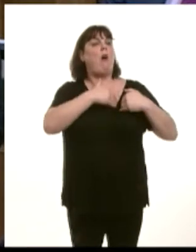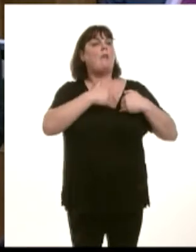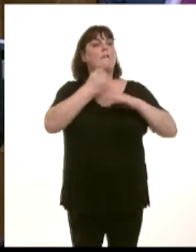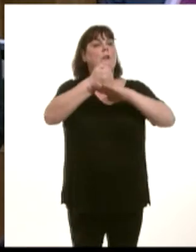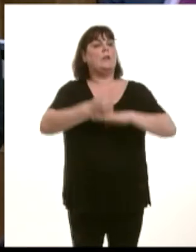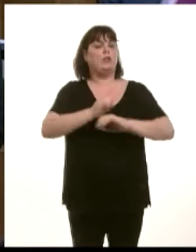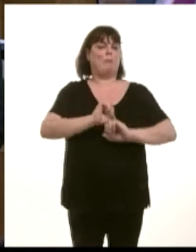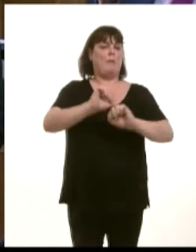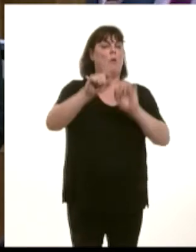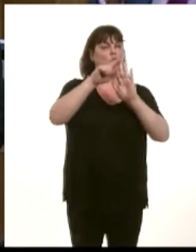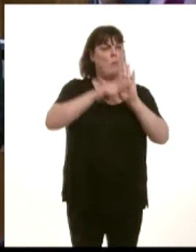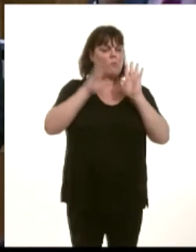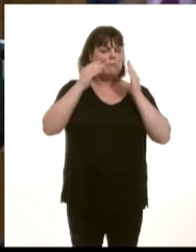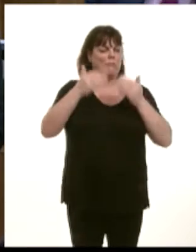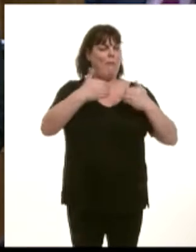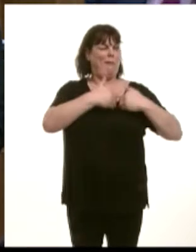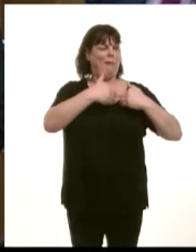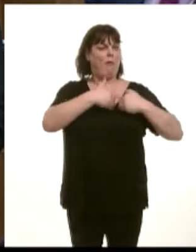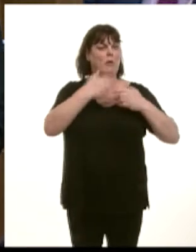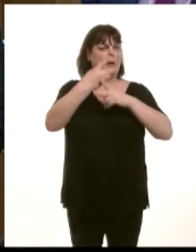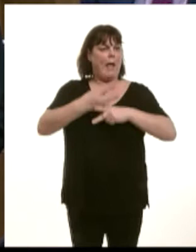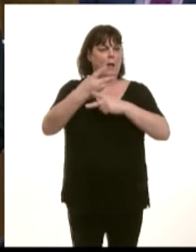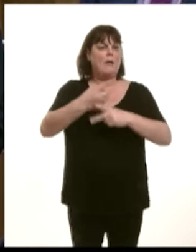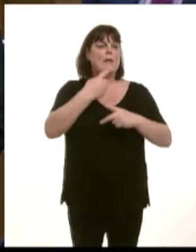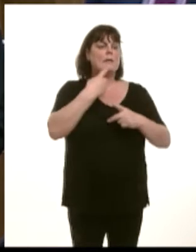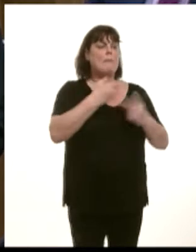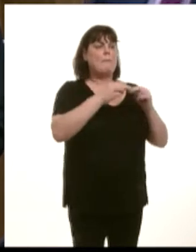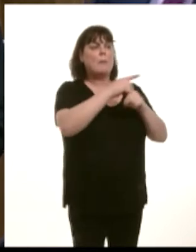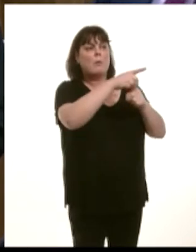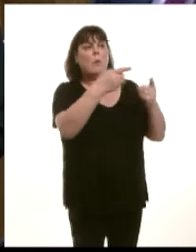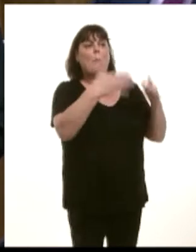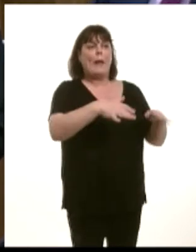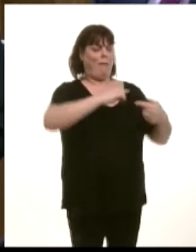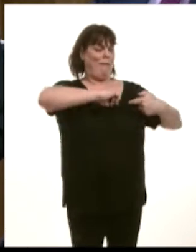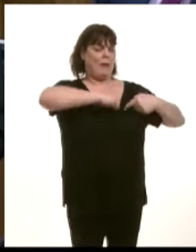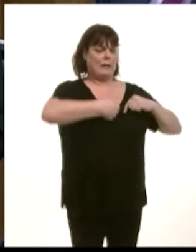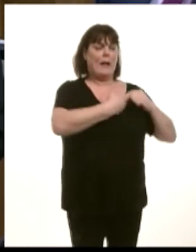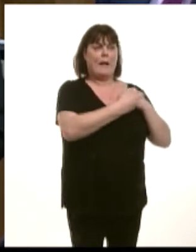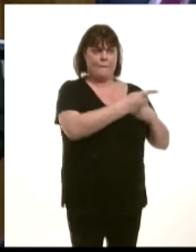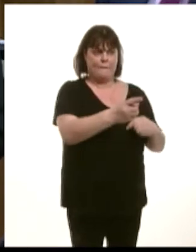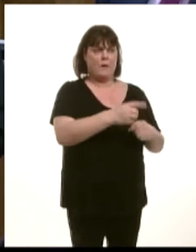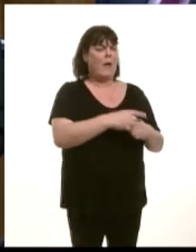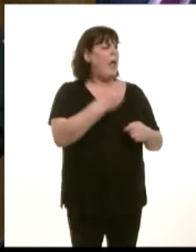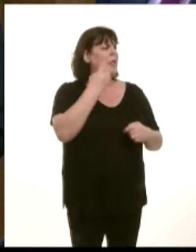but it also shows that, for patients who have a heart attack and receive I think it’s